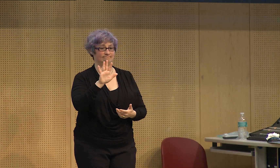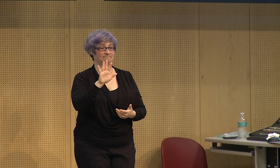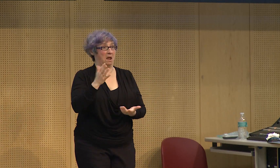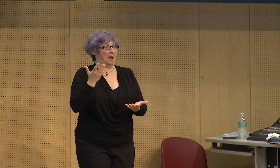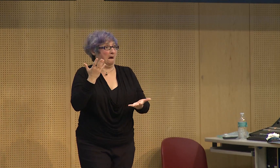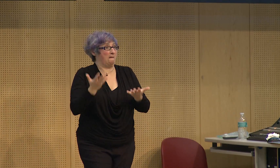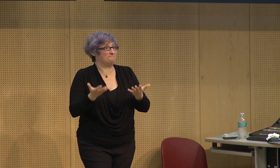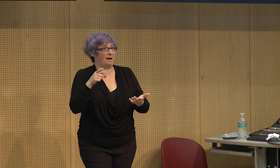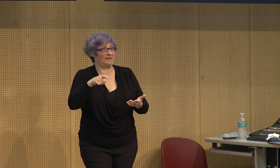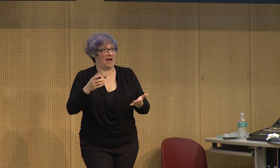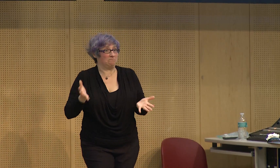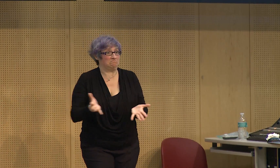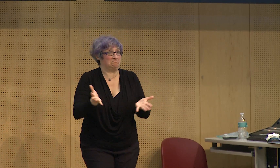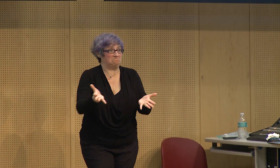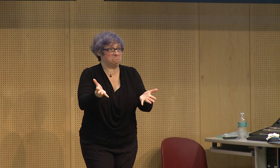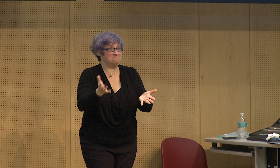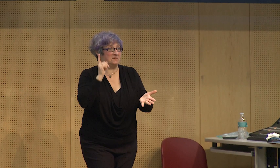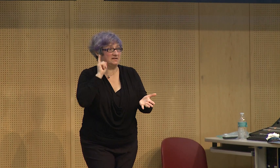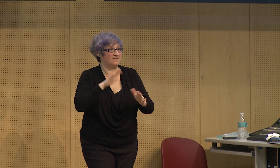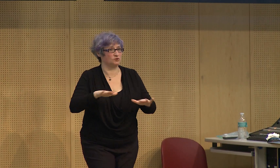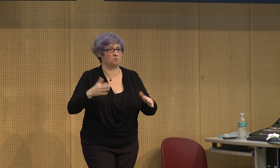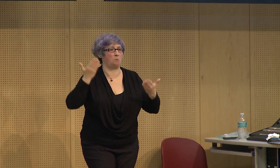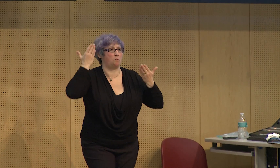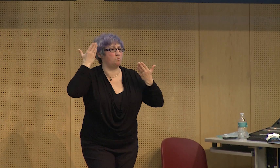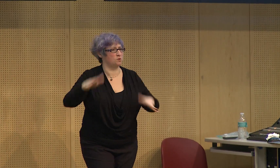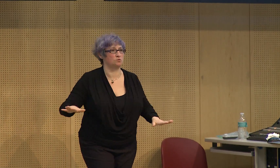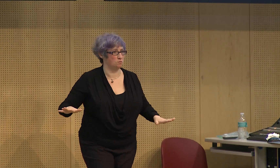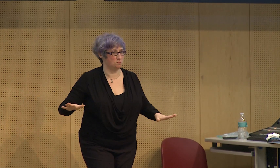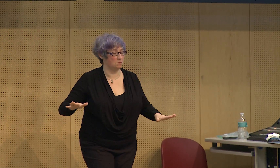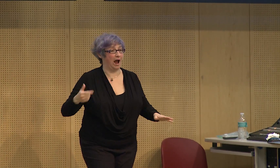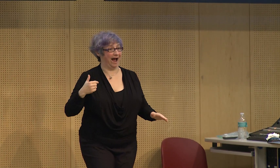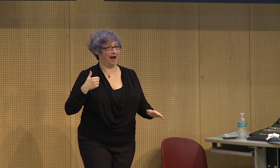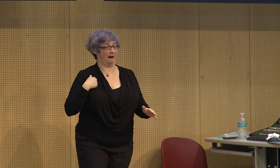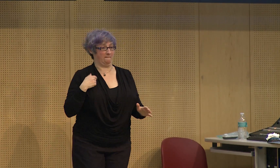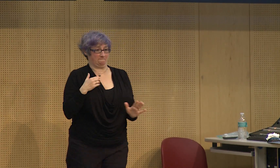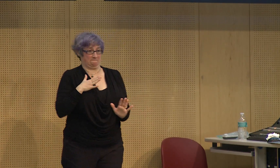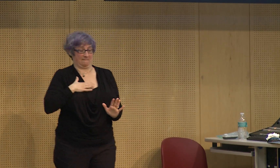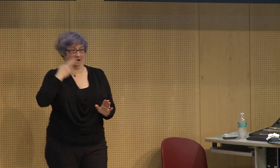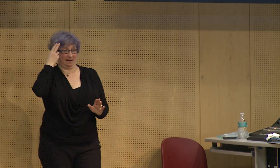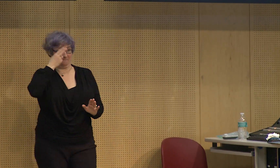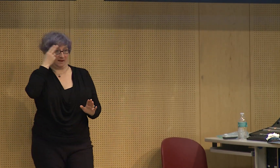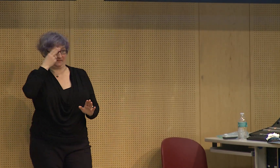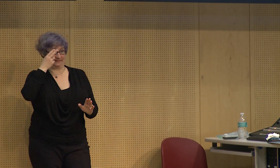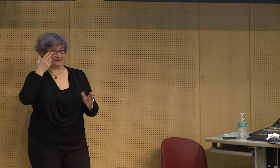the sign for five would promote the number 5 because there are 5 fingers.